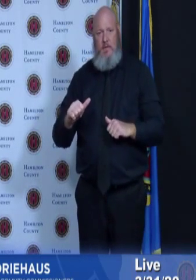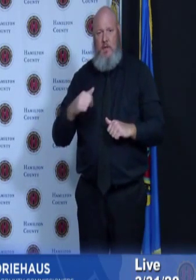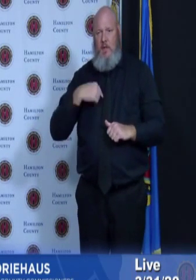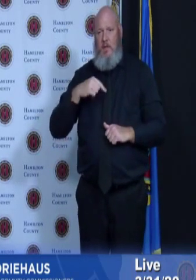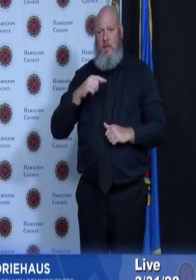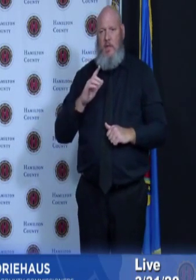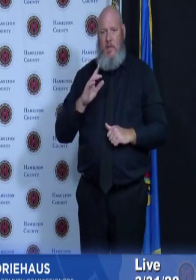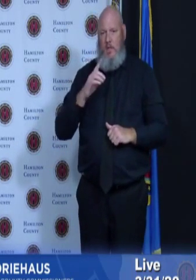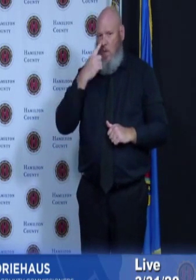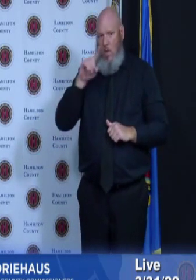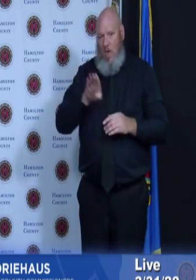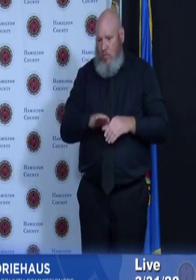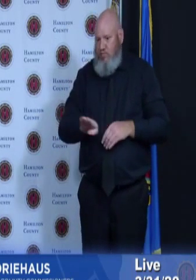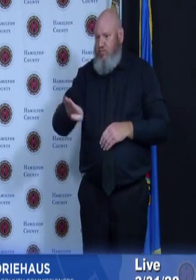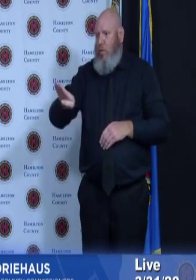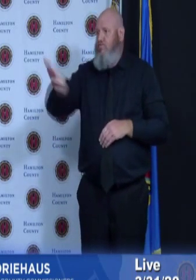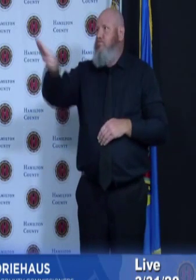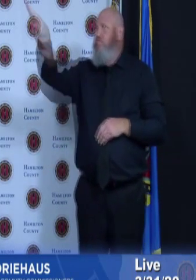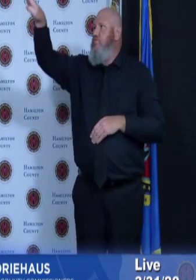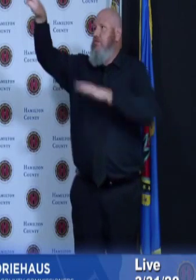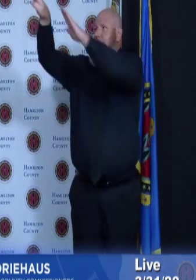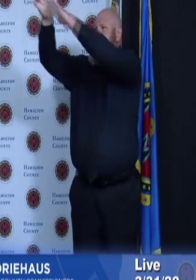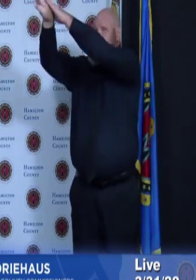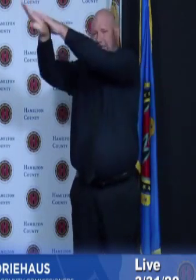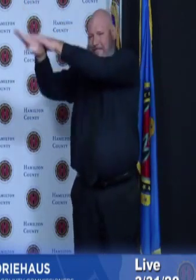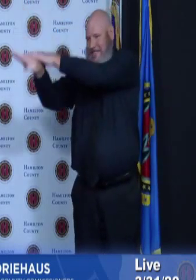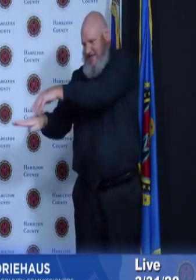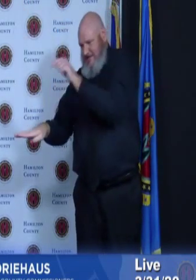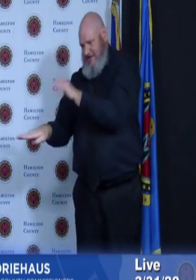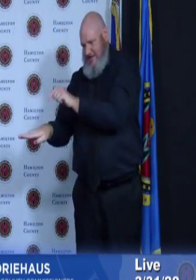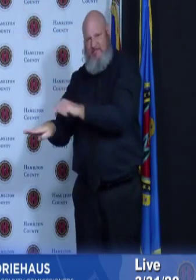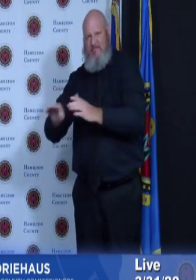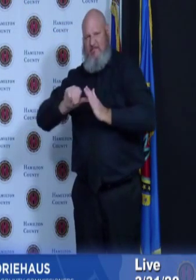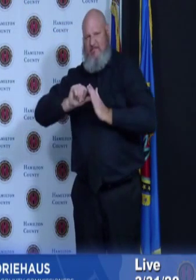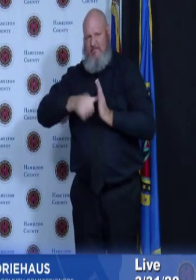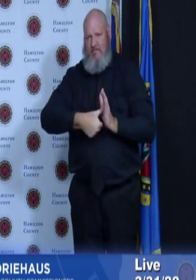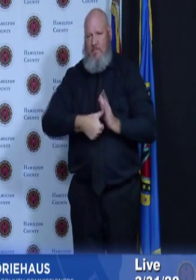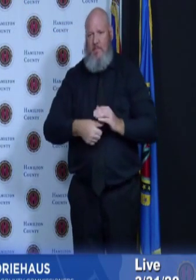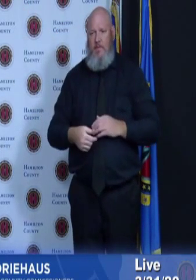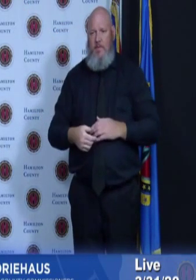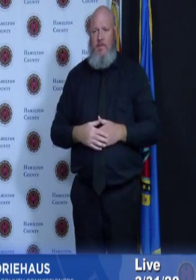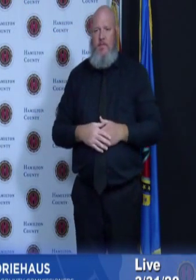is that we all take what we can do to make sure both of those things happen